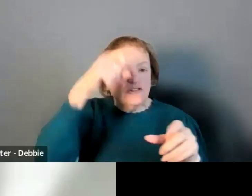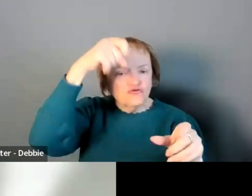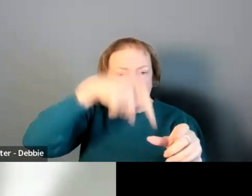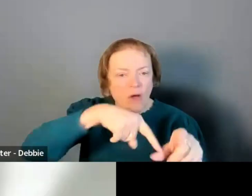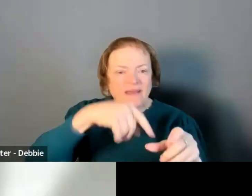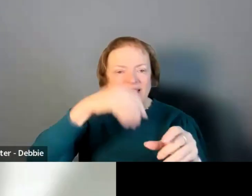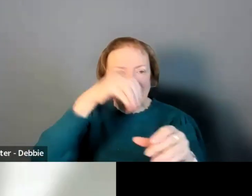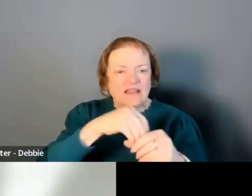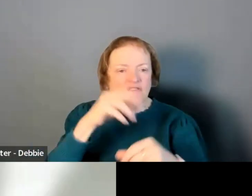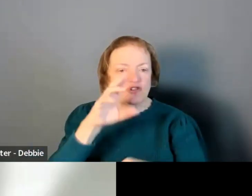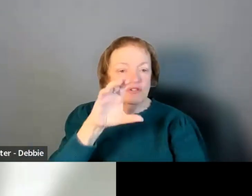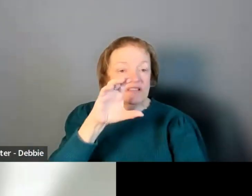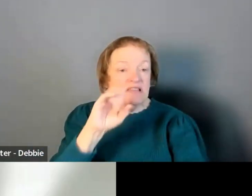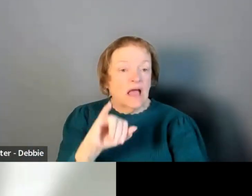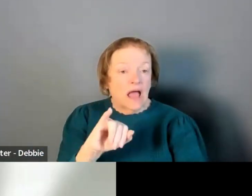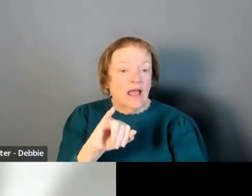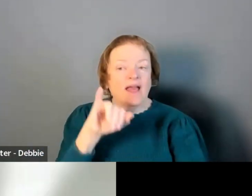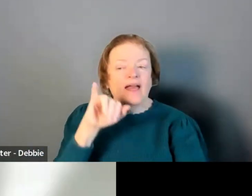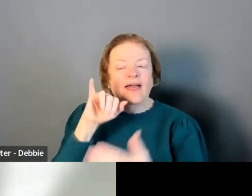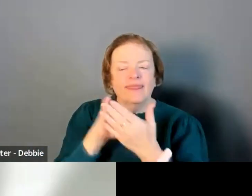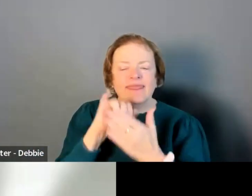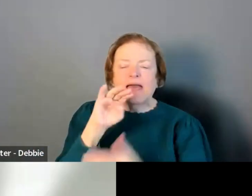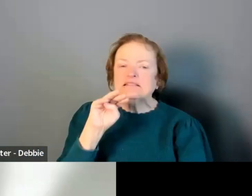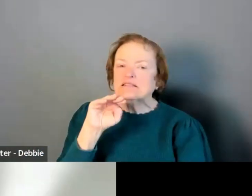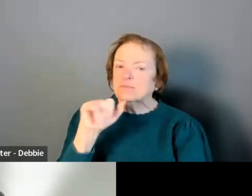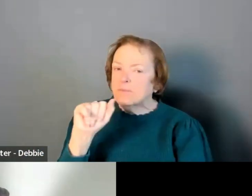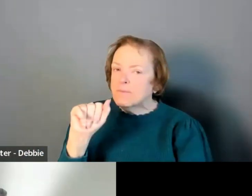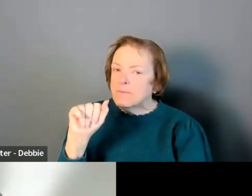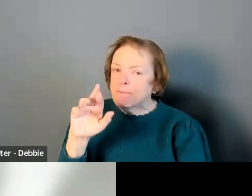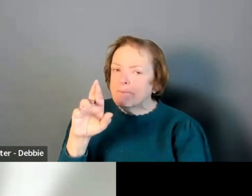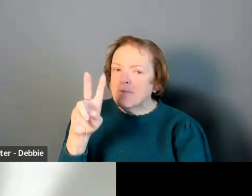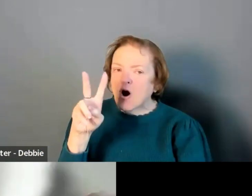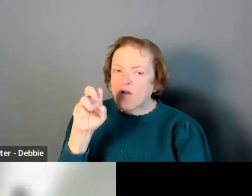That's a marvel. The other best way to do a marvel?